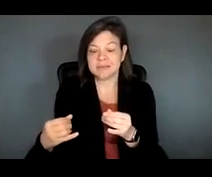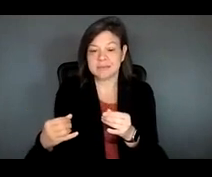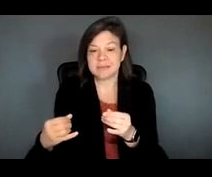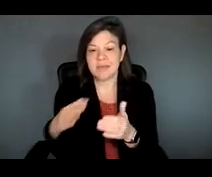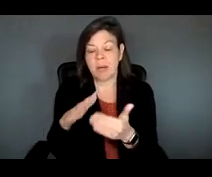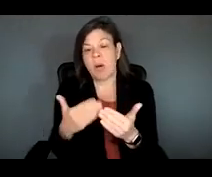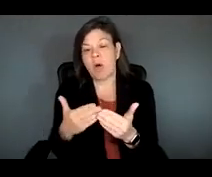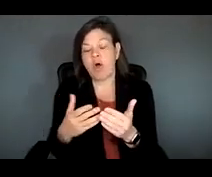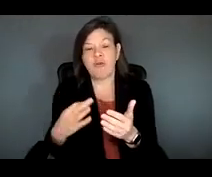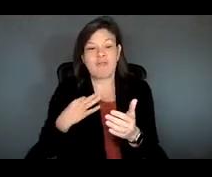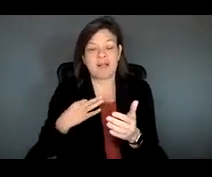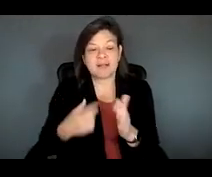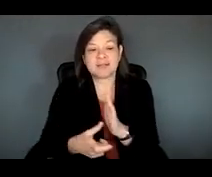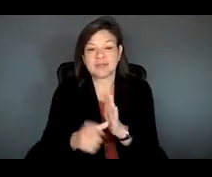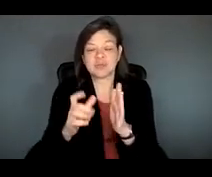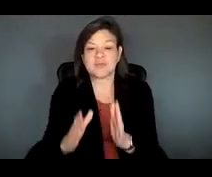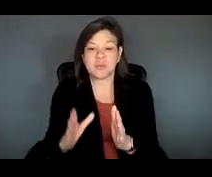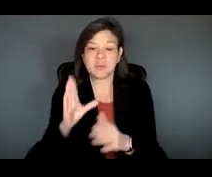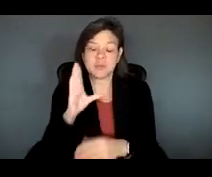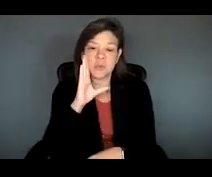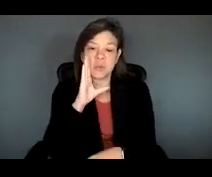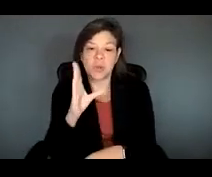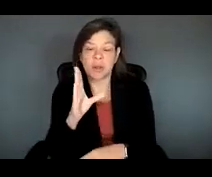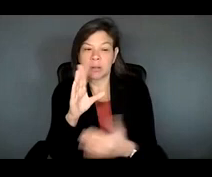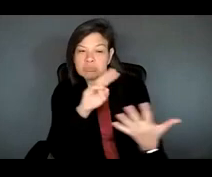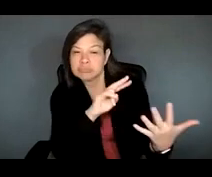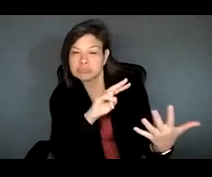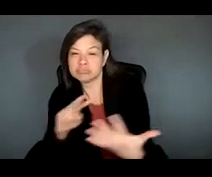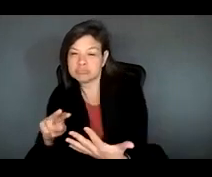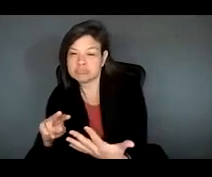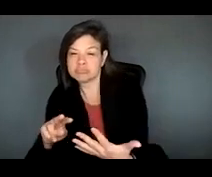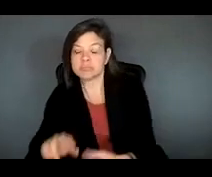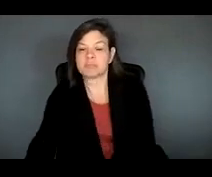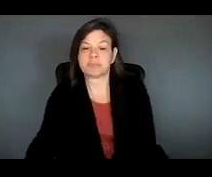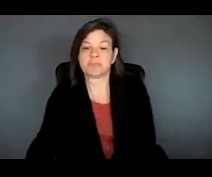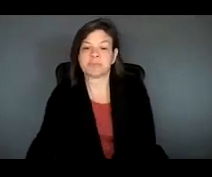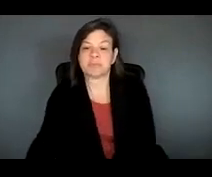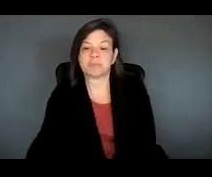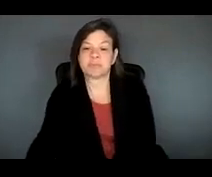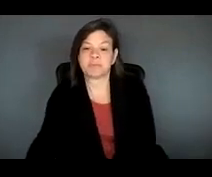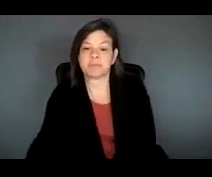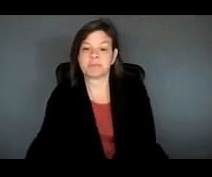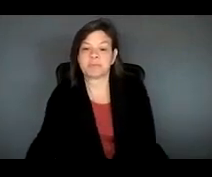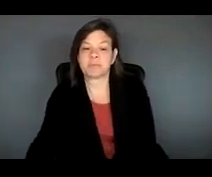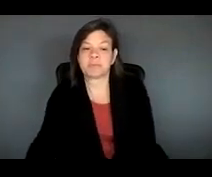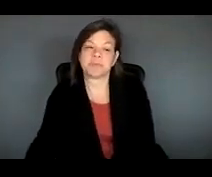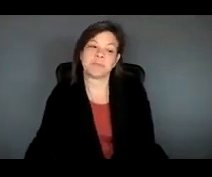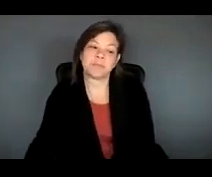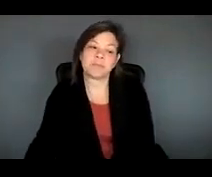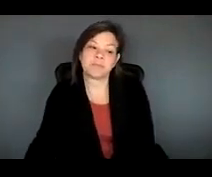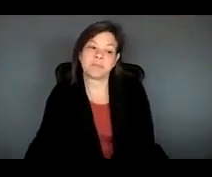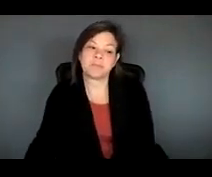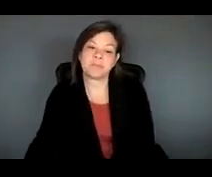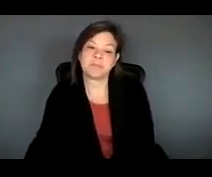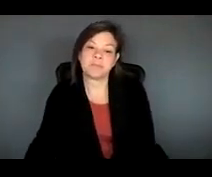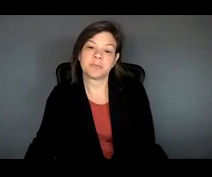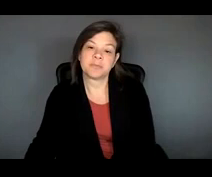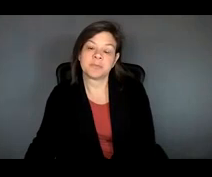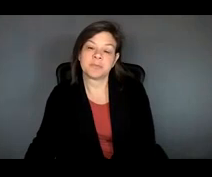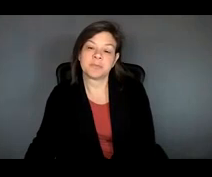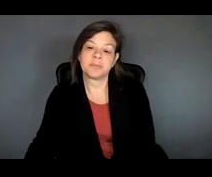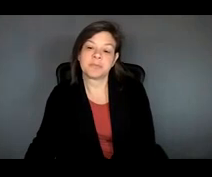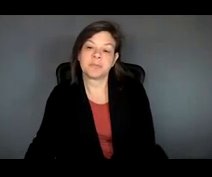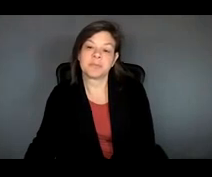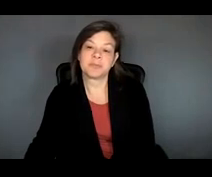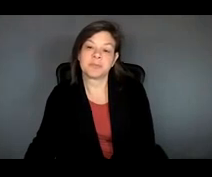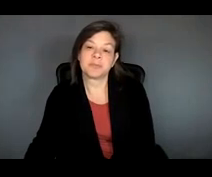reviewers will go through. Which basically means that adhering to the goals